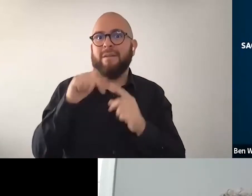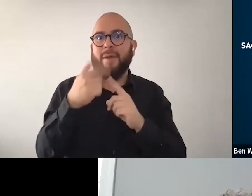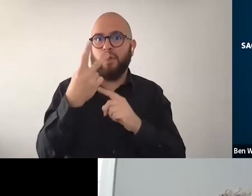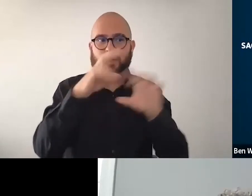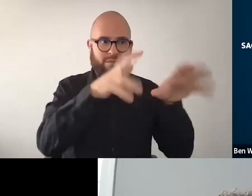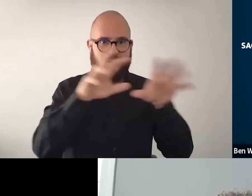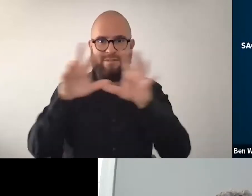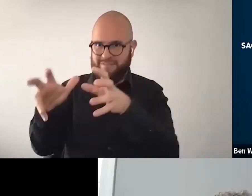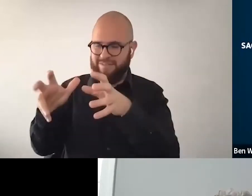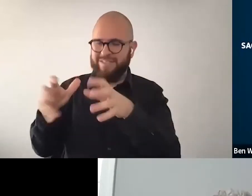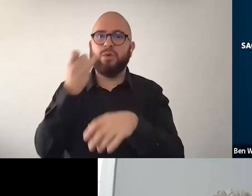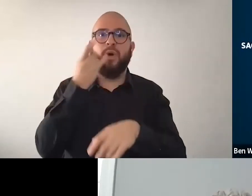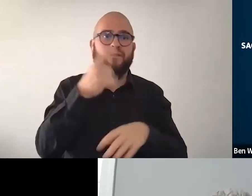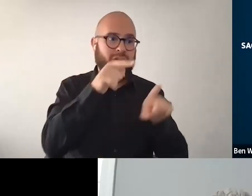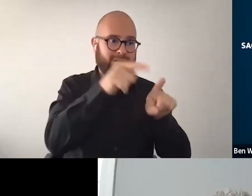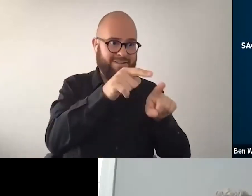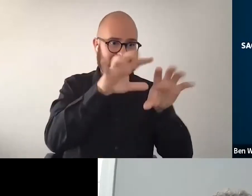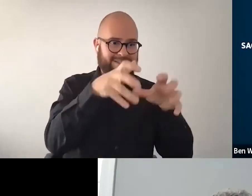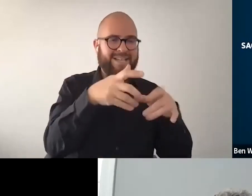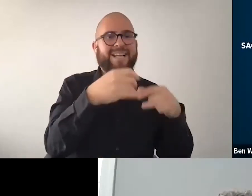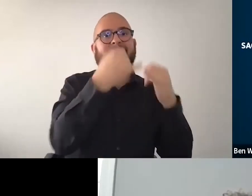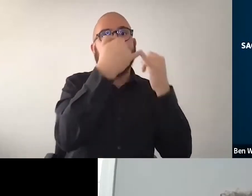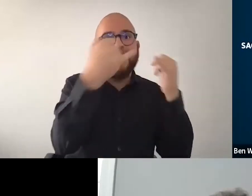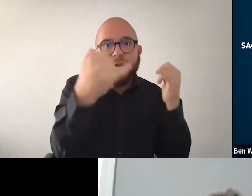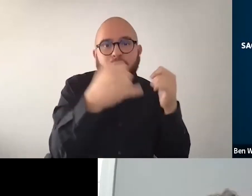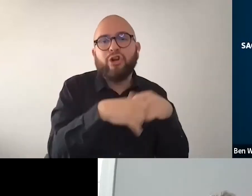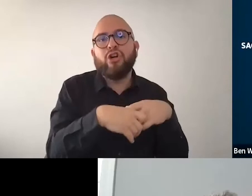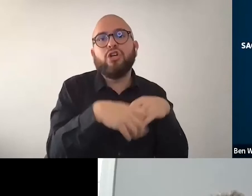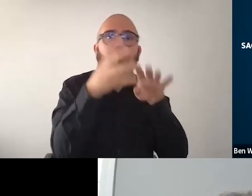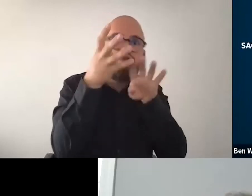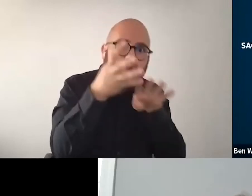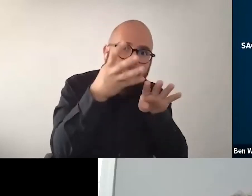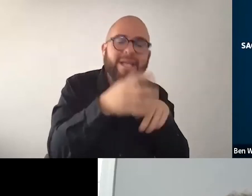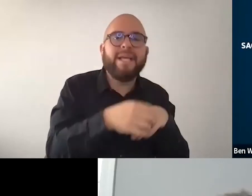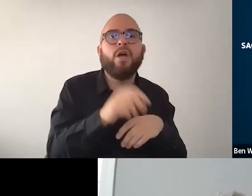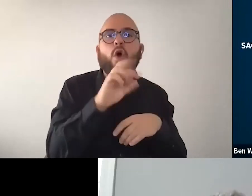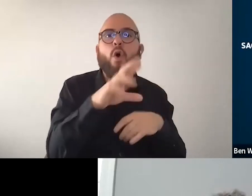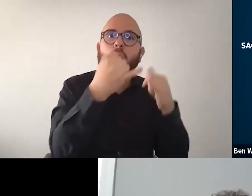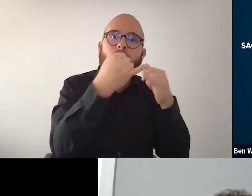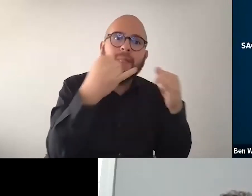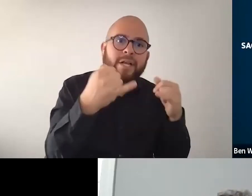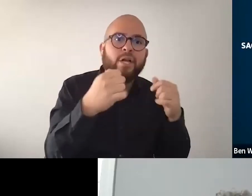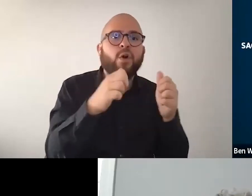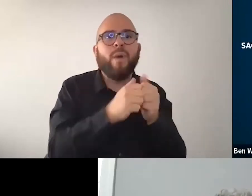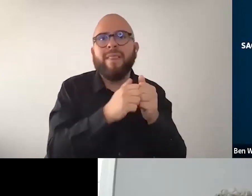linear or streaming or linear plus traditional digital streaming with some combination